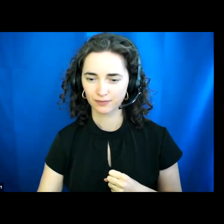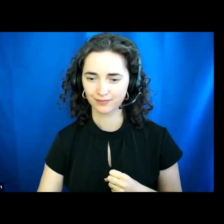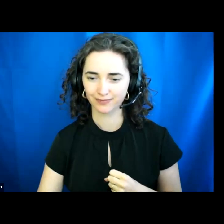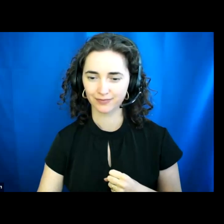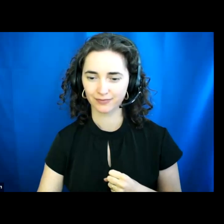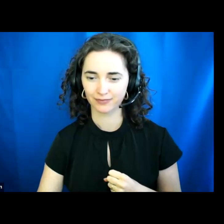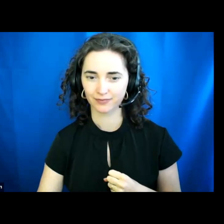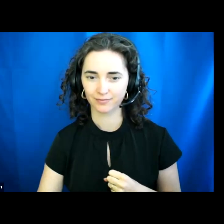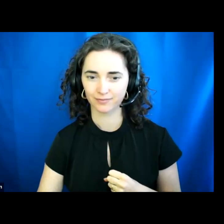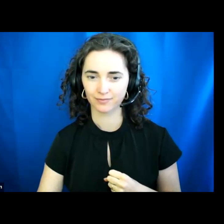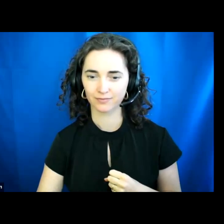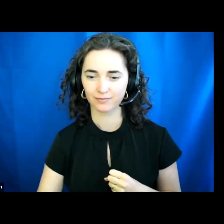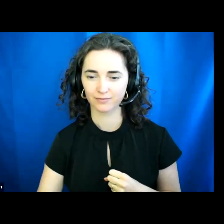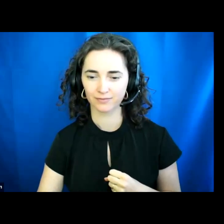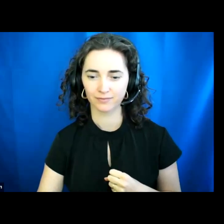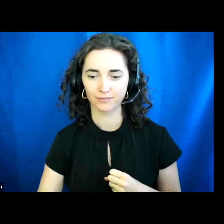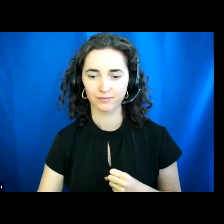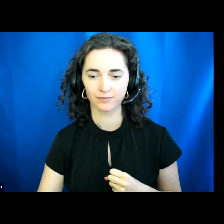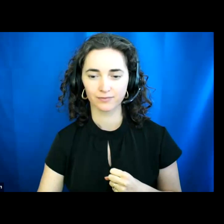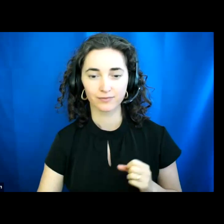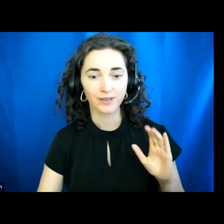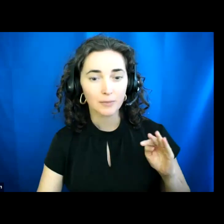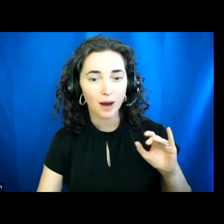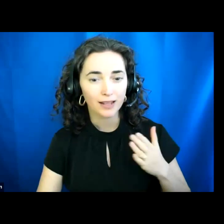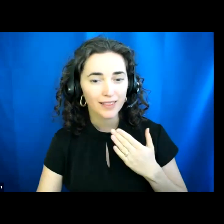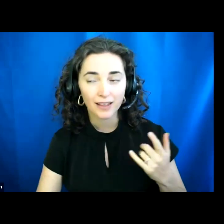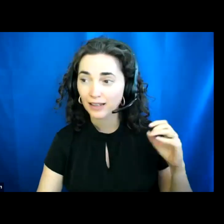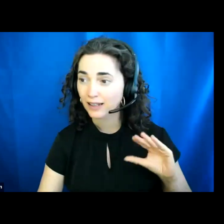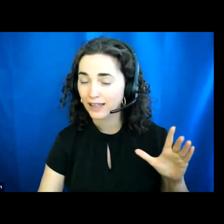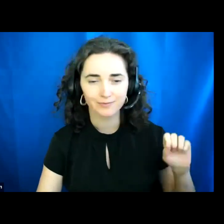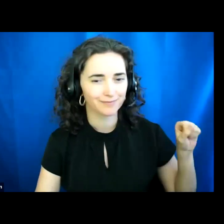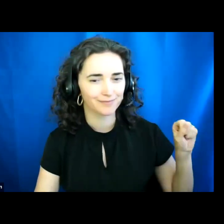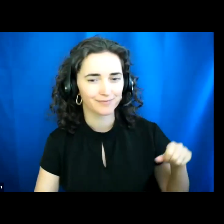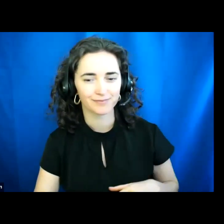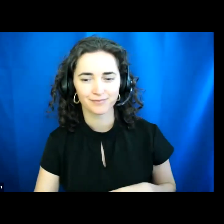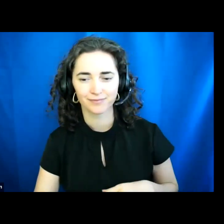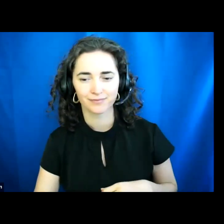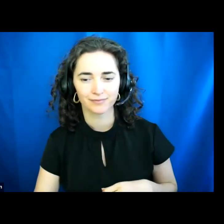Hello, Molly. Thank you. Can you hear me all right? We sure can.